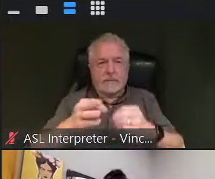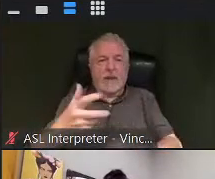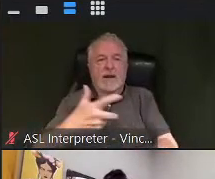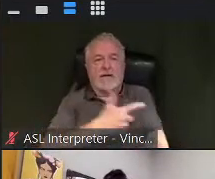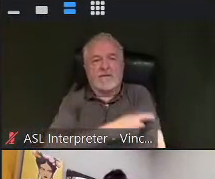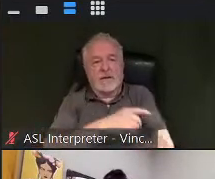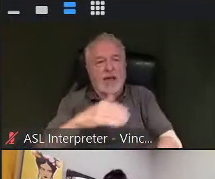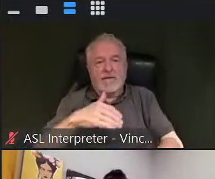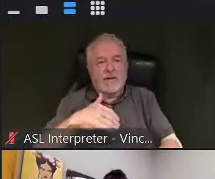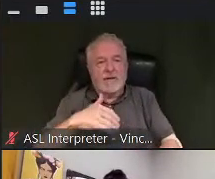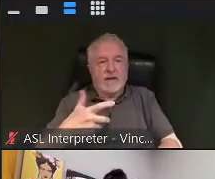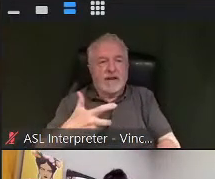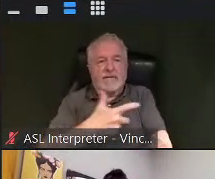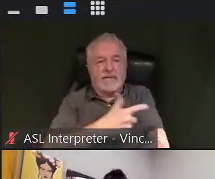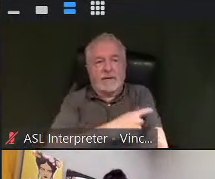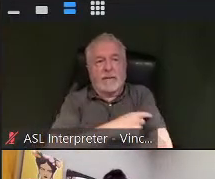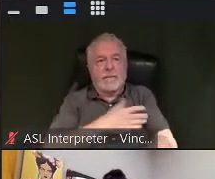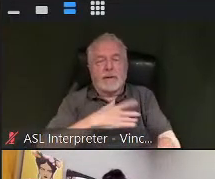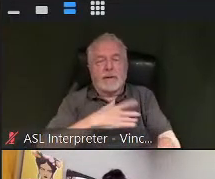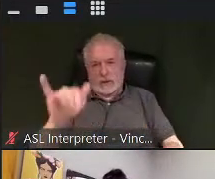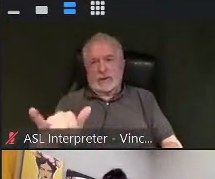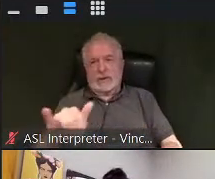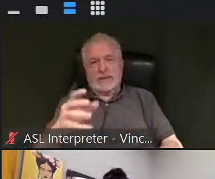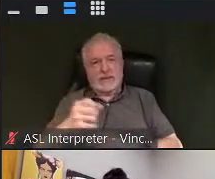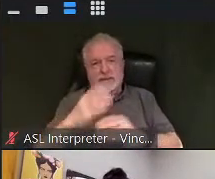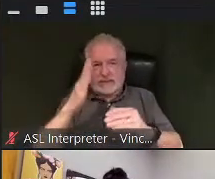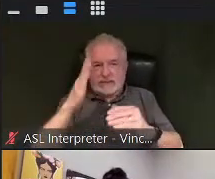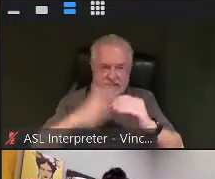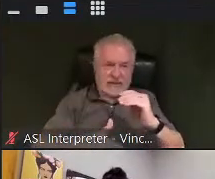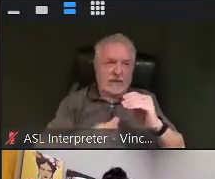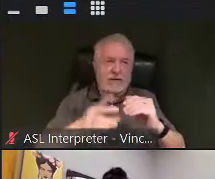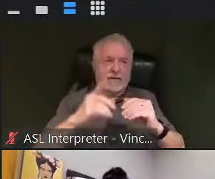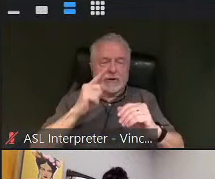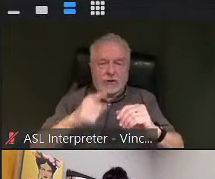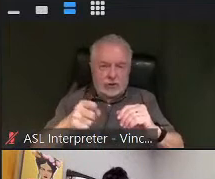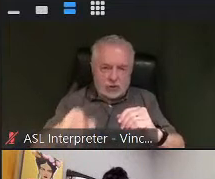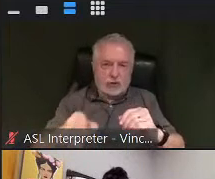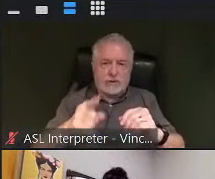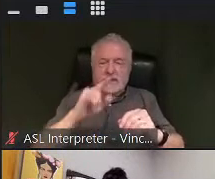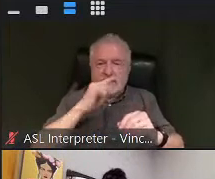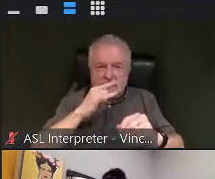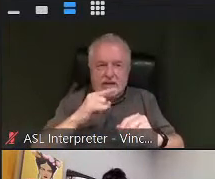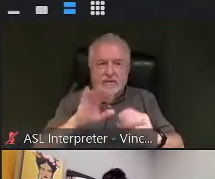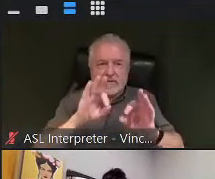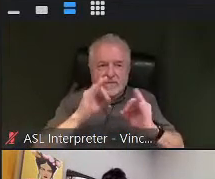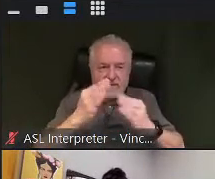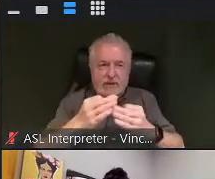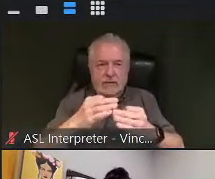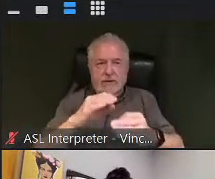If you have the vaccine, please do it, get it done for you, for your kids or your family, for your community.